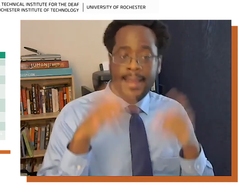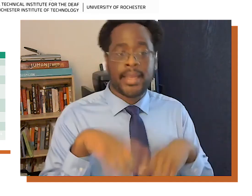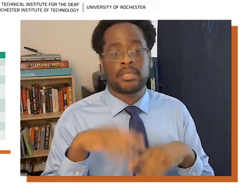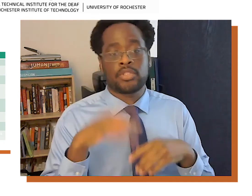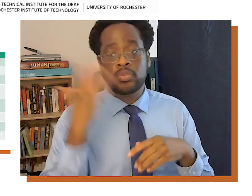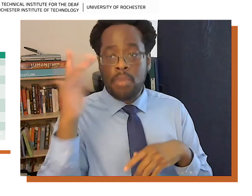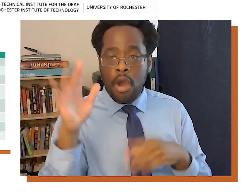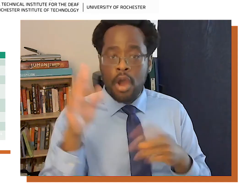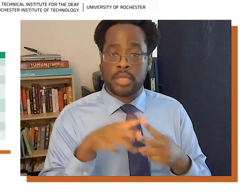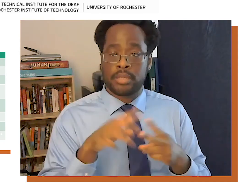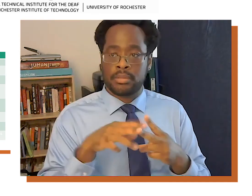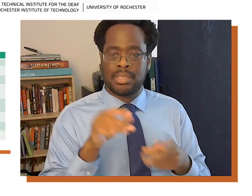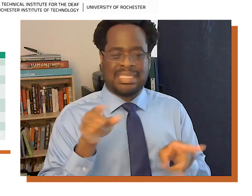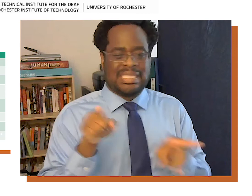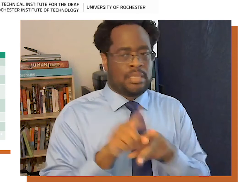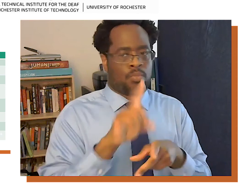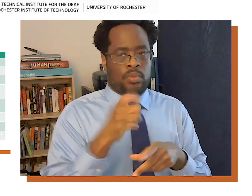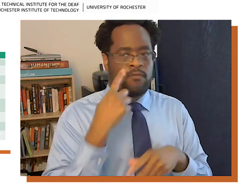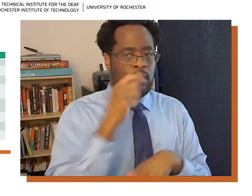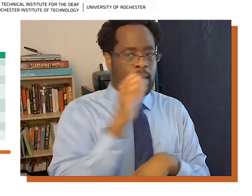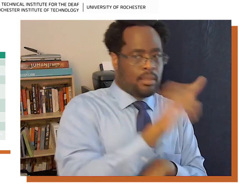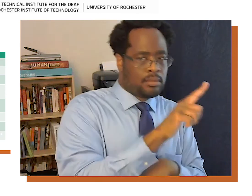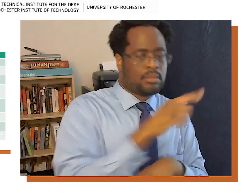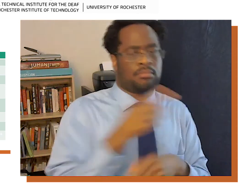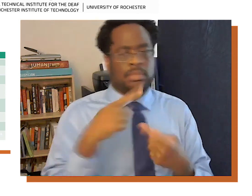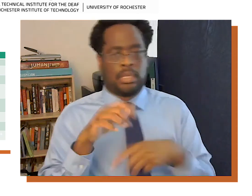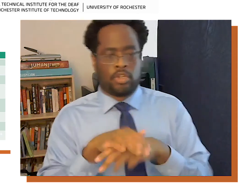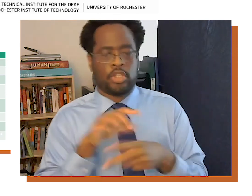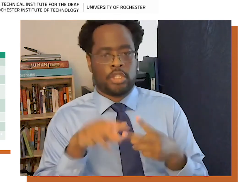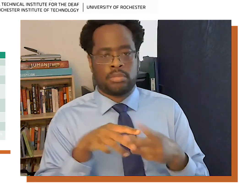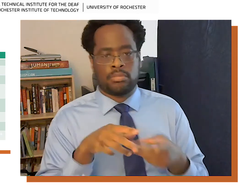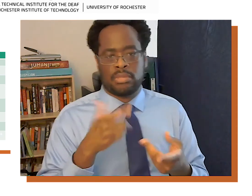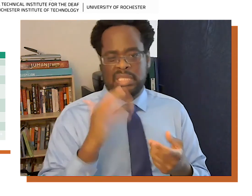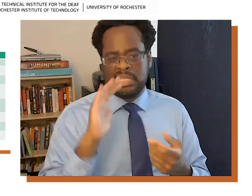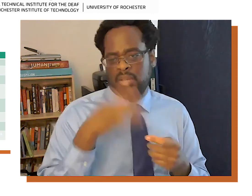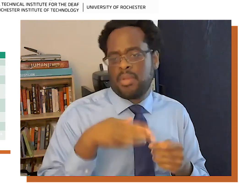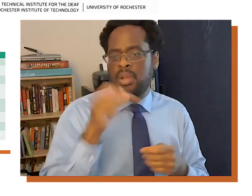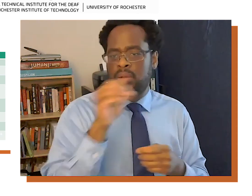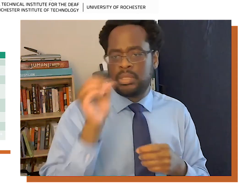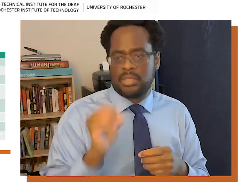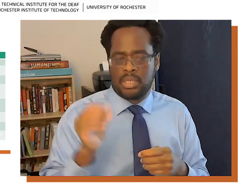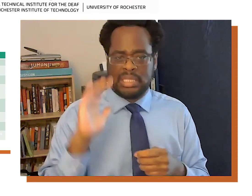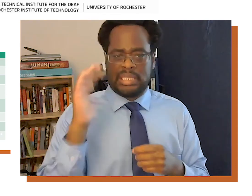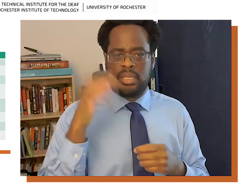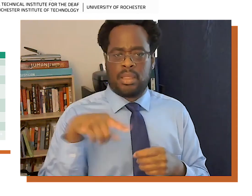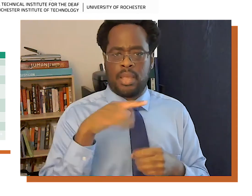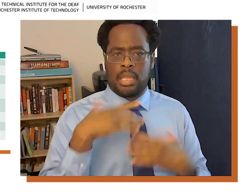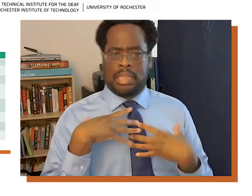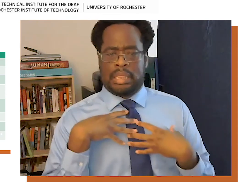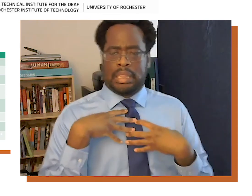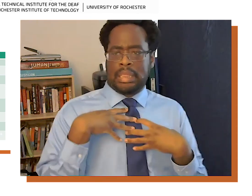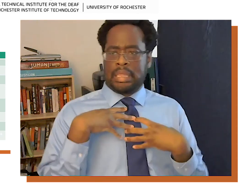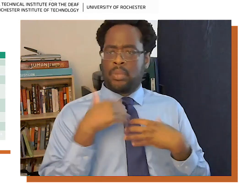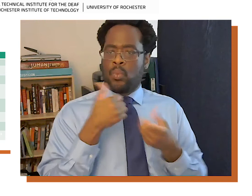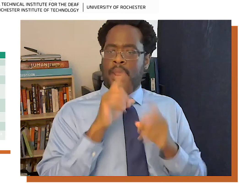There was a comment like, oh, "The signer looks educated," and, "The signer looks smart." There's a higher percentage of agreement